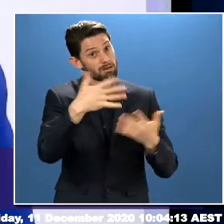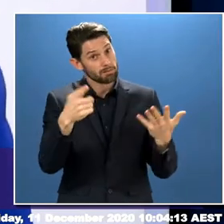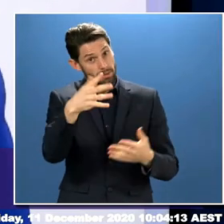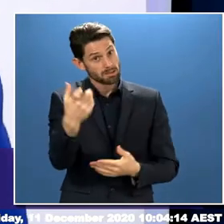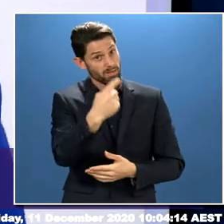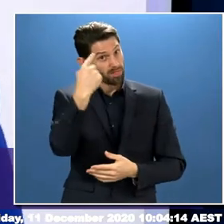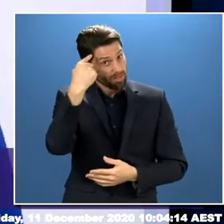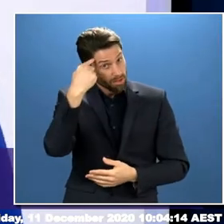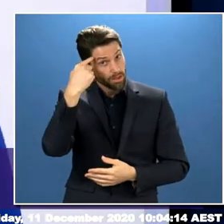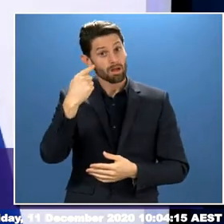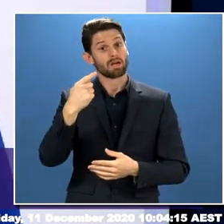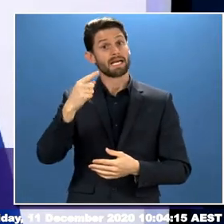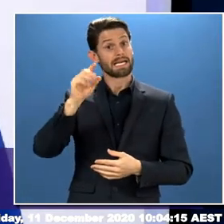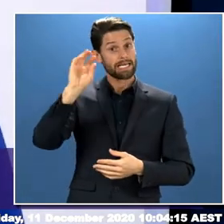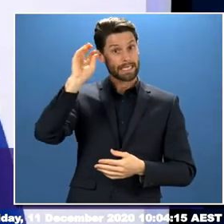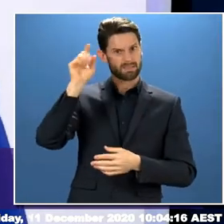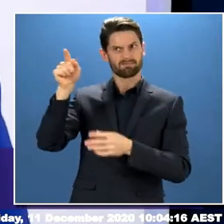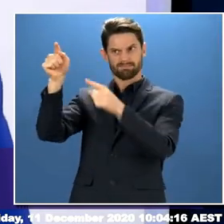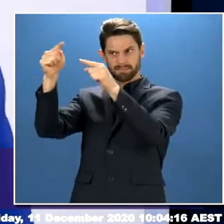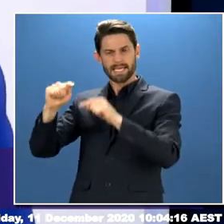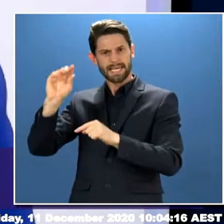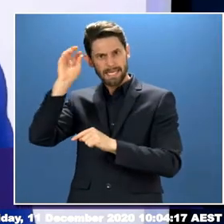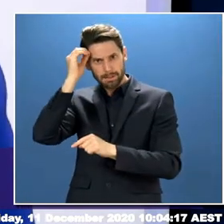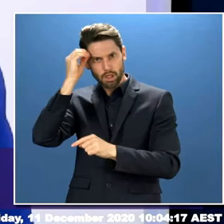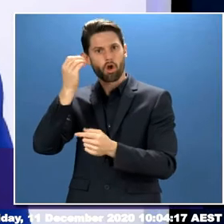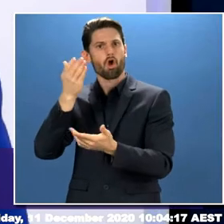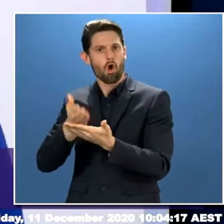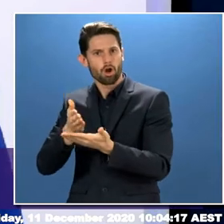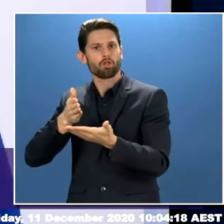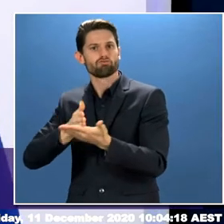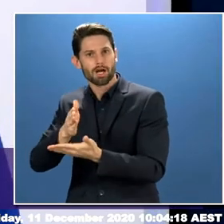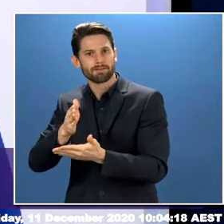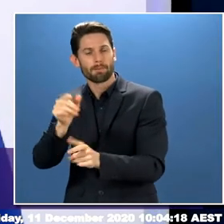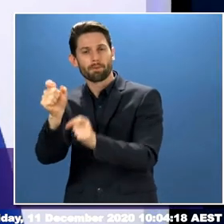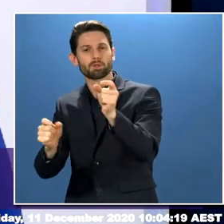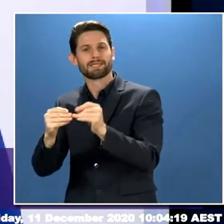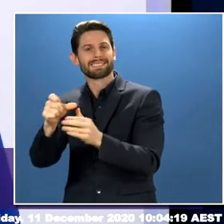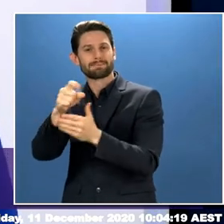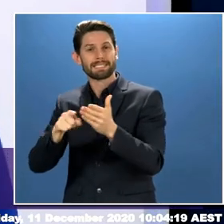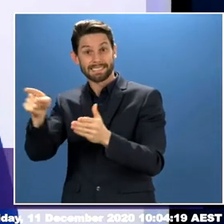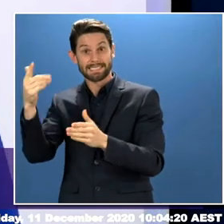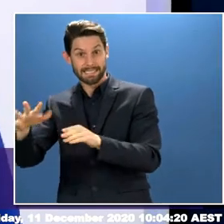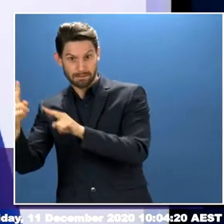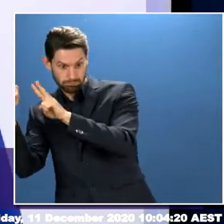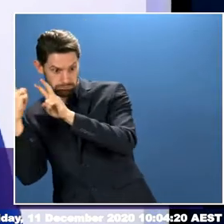of the Committee on the Rights of Persons With Disabilities in their Concluding Observations issued in October last year.